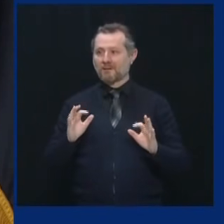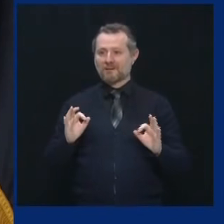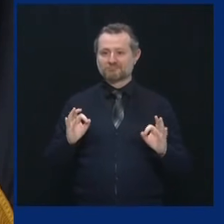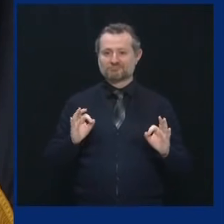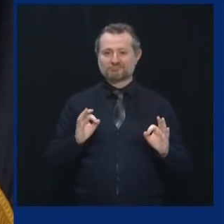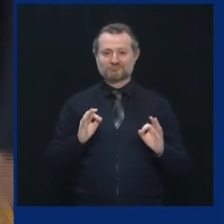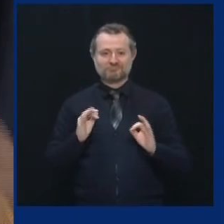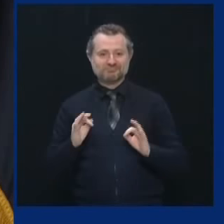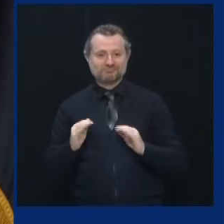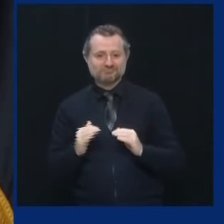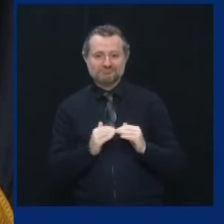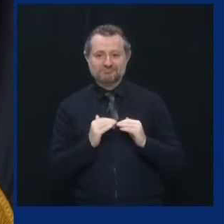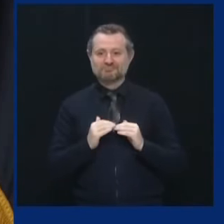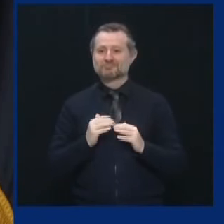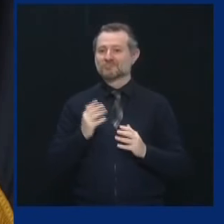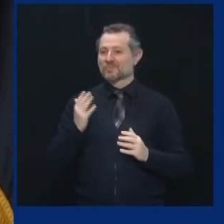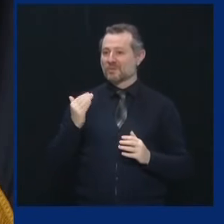YEARS.